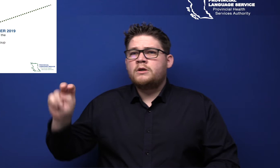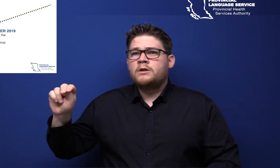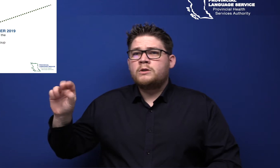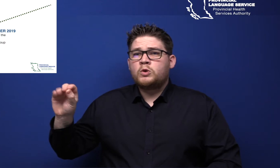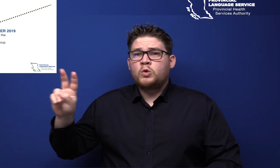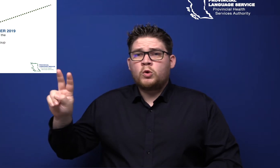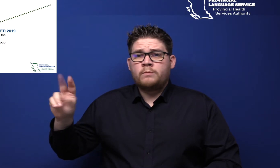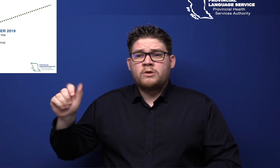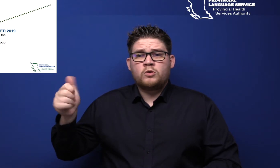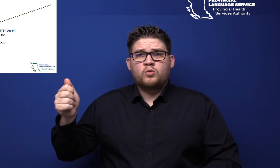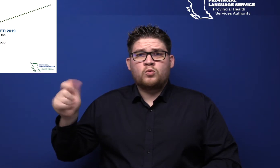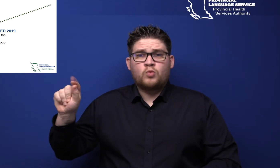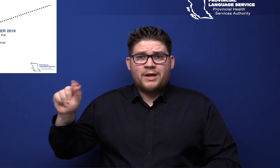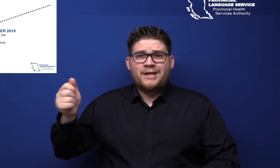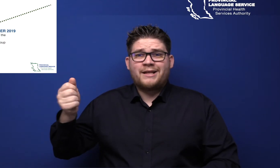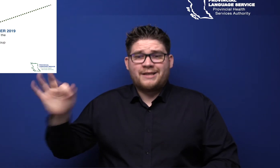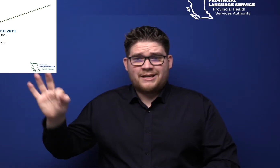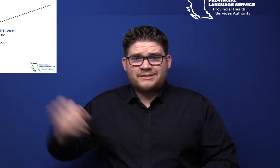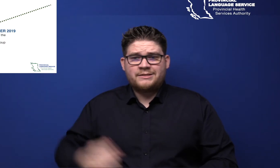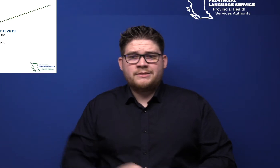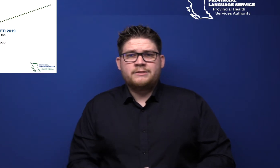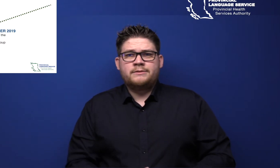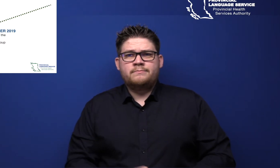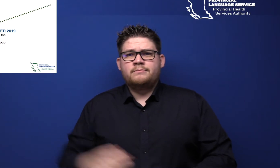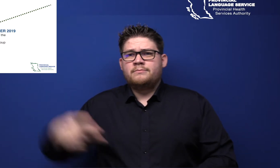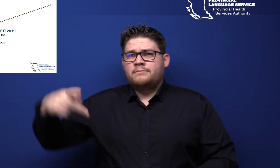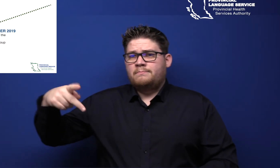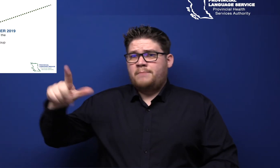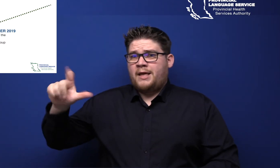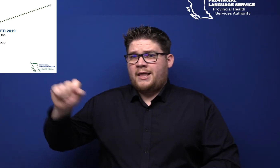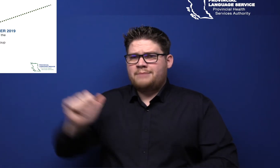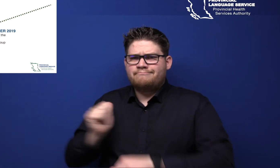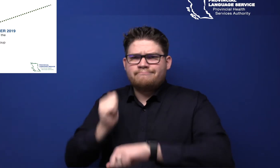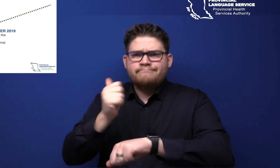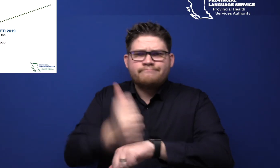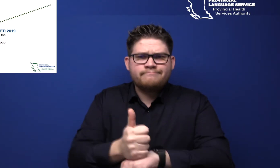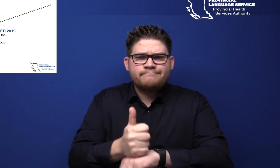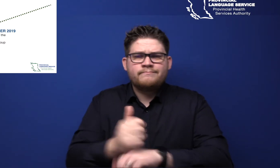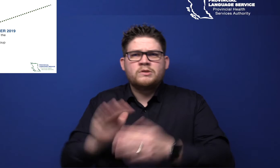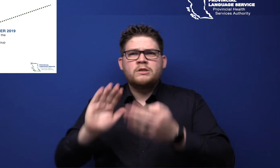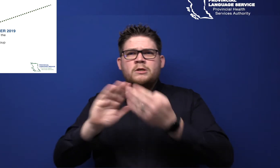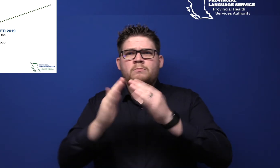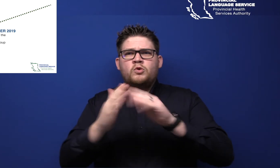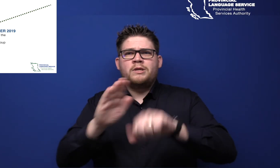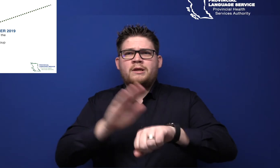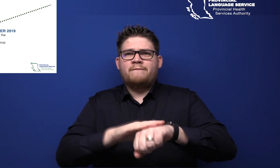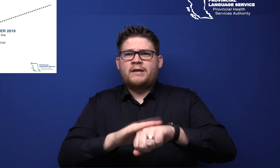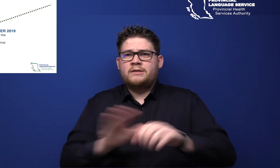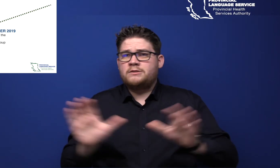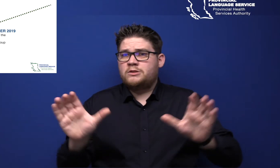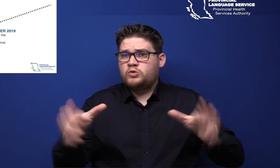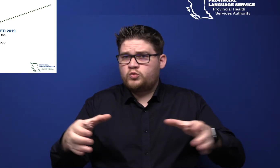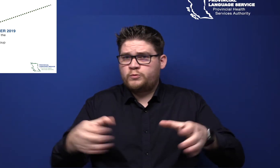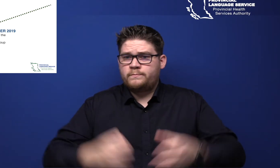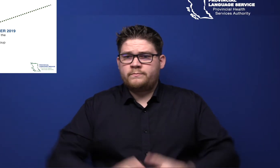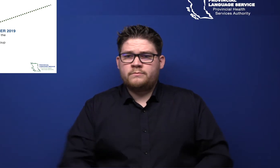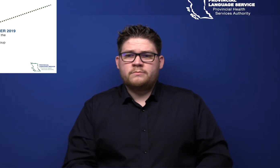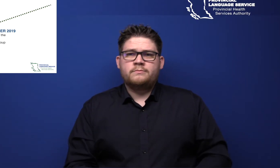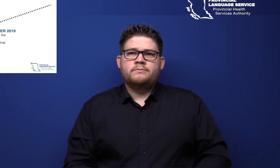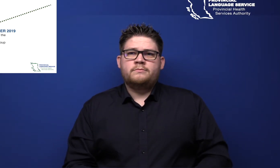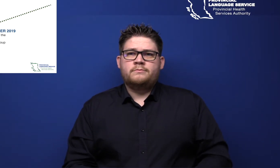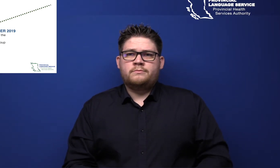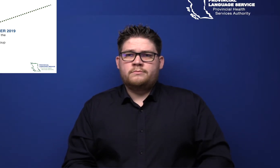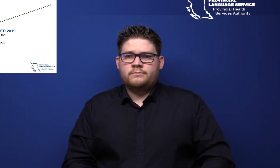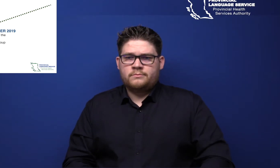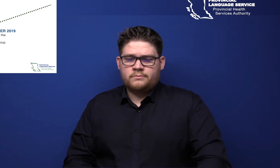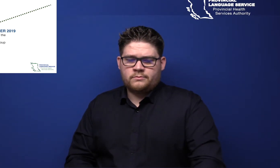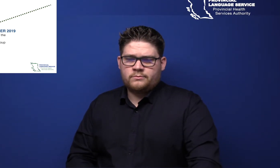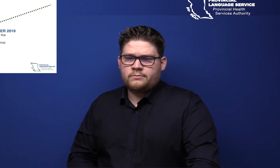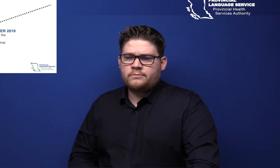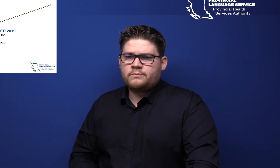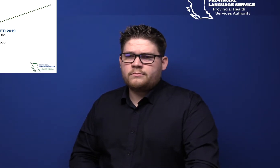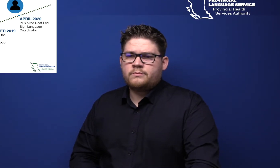IN NOVEMBER 2019, PLS ESTABLISHED THE COMMUNITY ADVISORY GROUP.